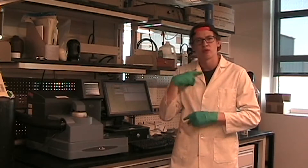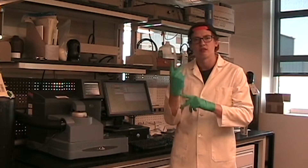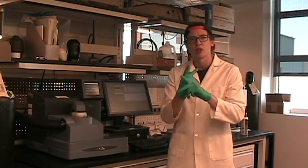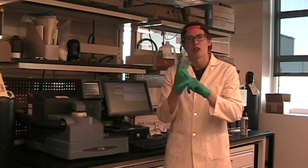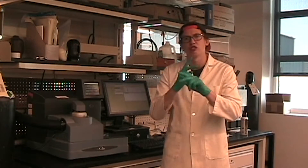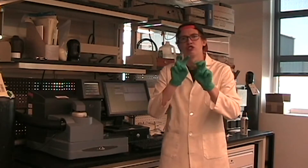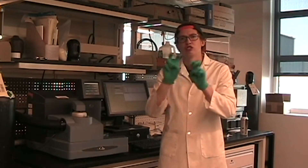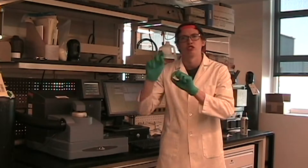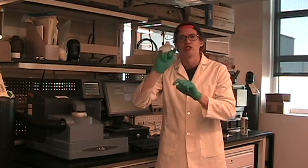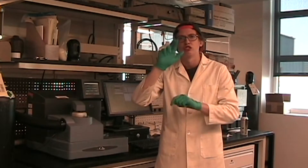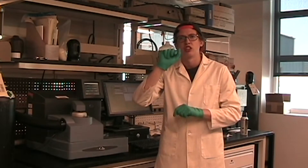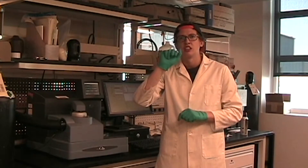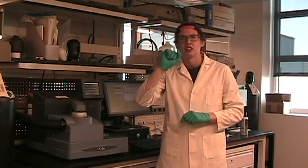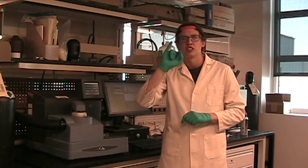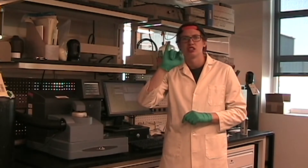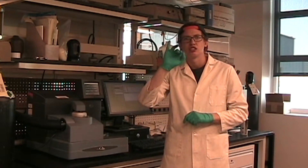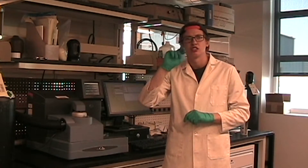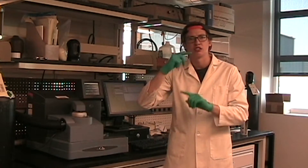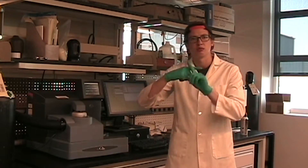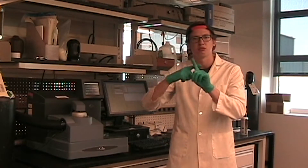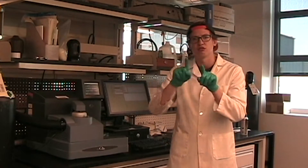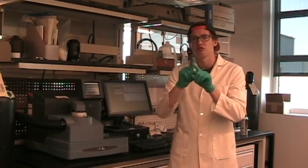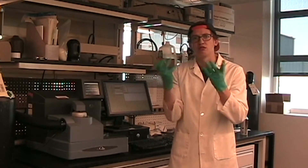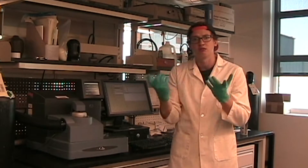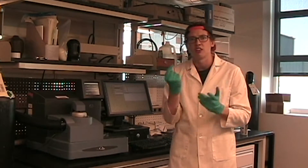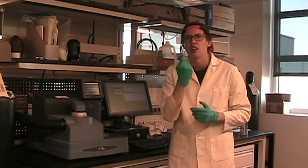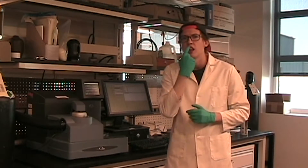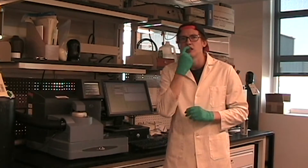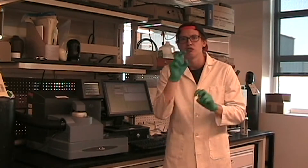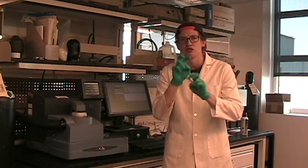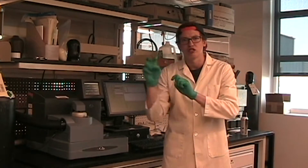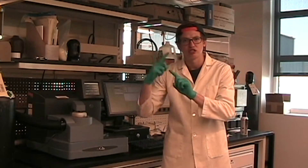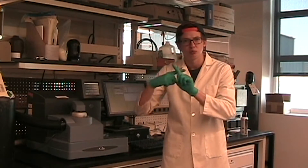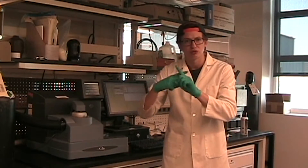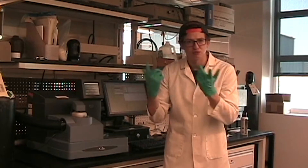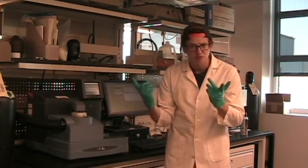It is used to measures transition temperatures such as the glass transition temperature.